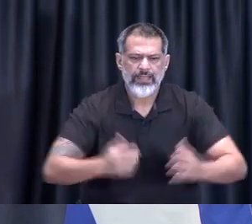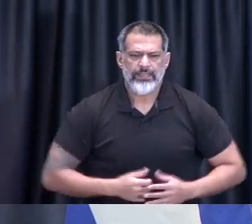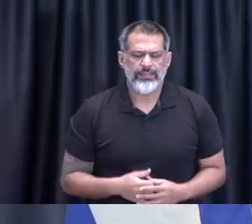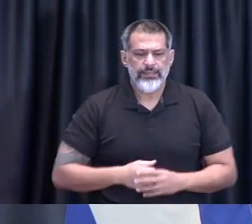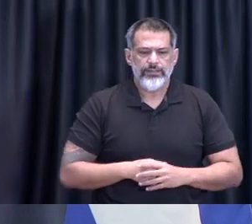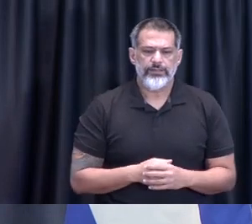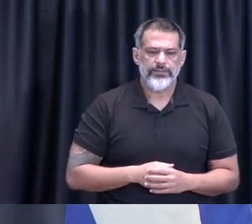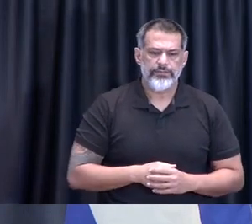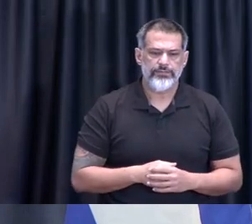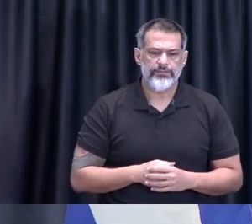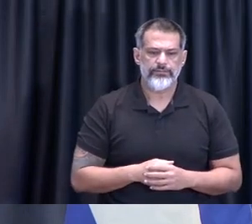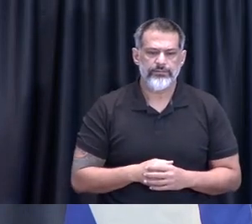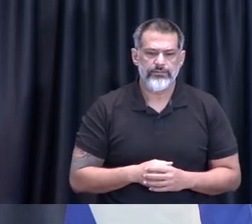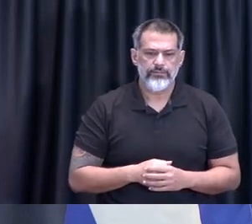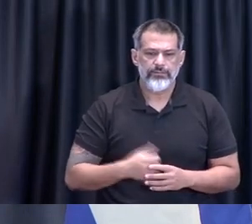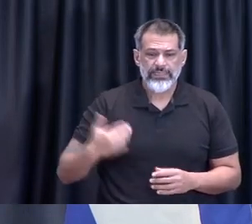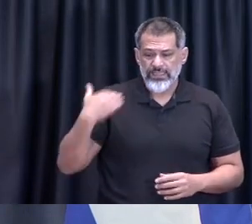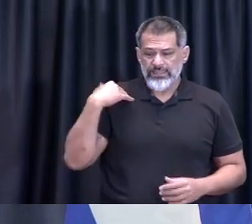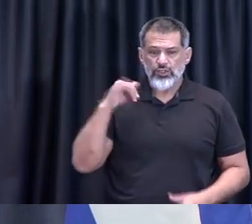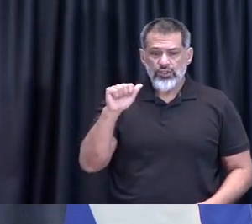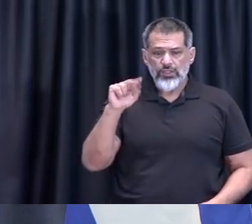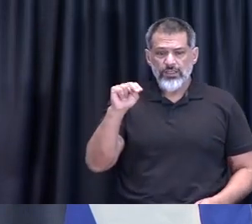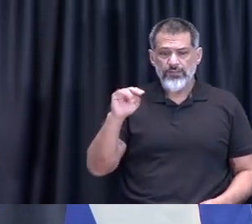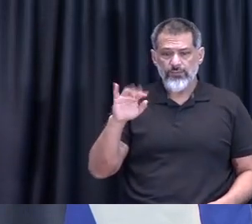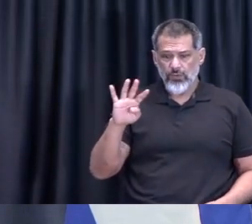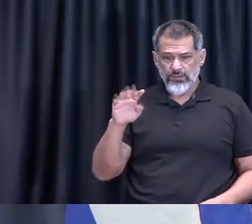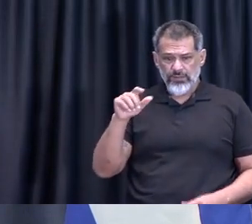As of January 24th,